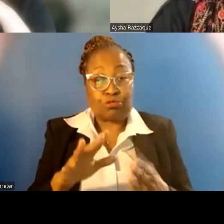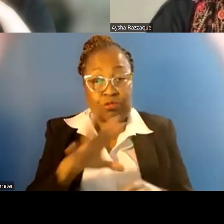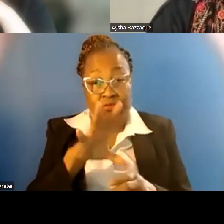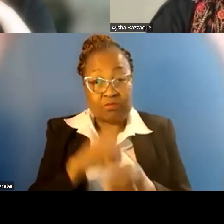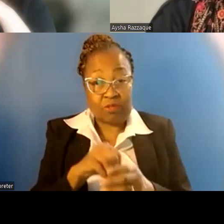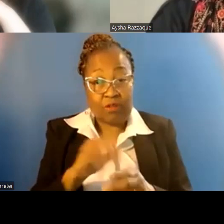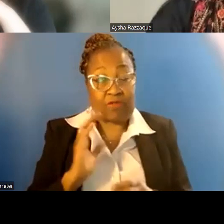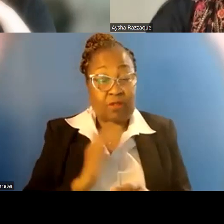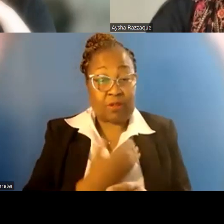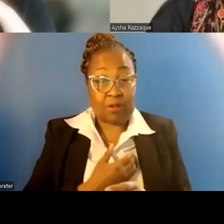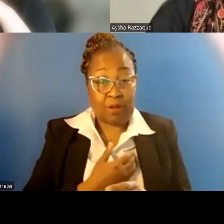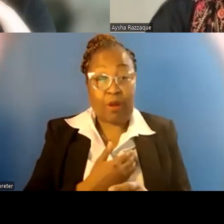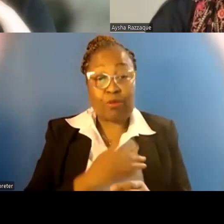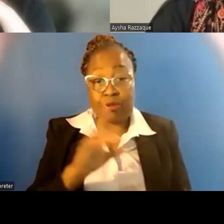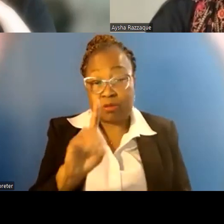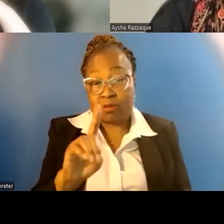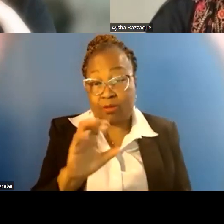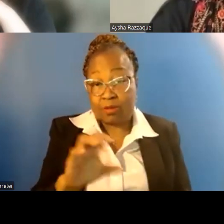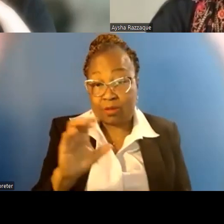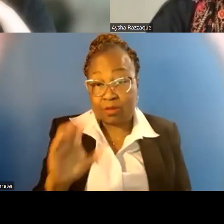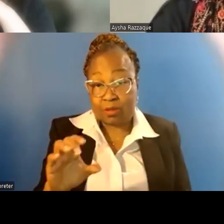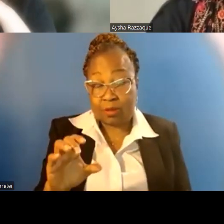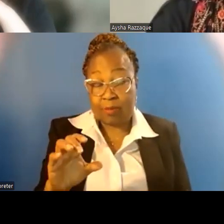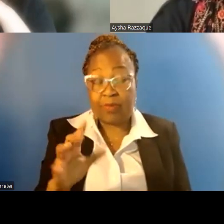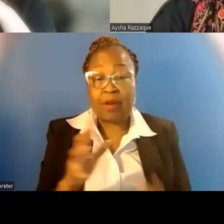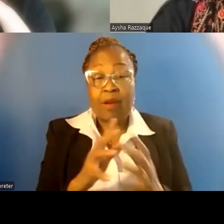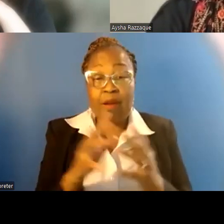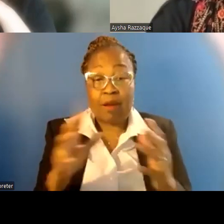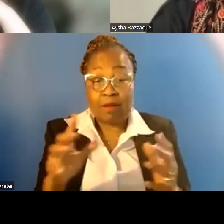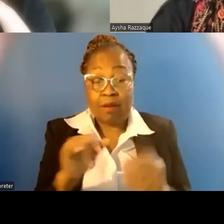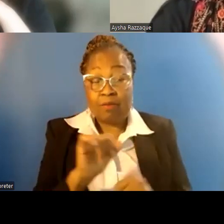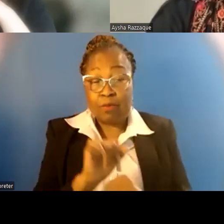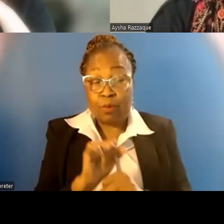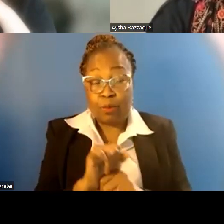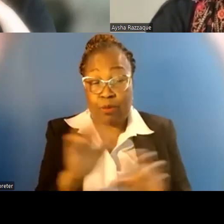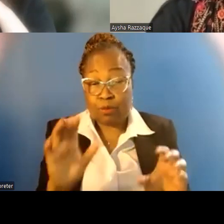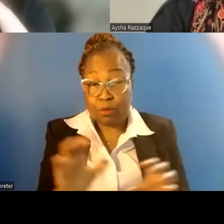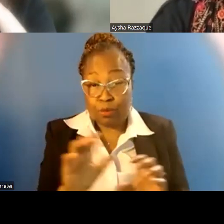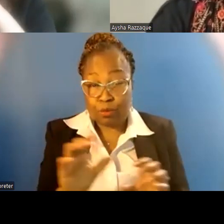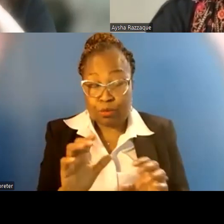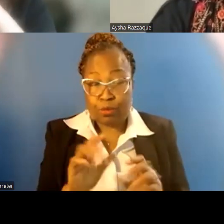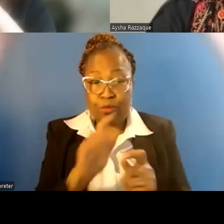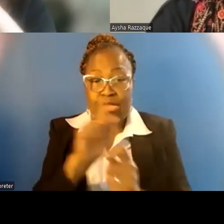a lot of the work that our center and the cultural center does is specifically around